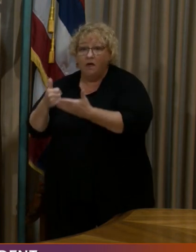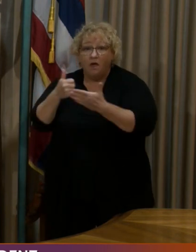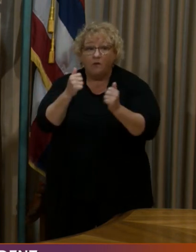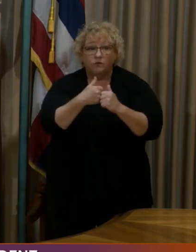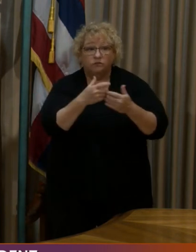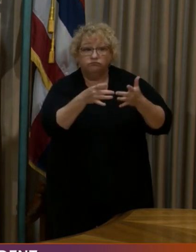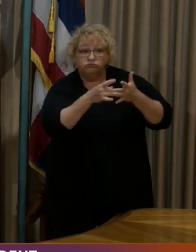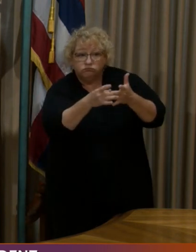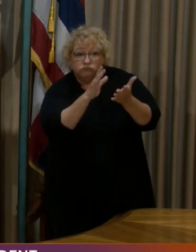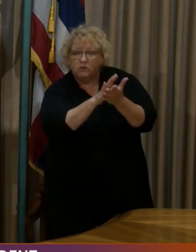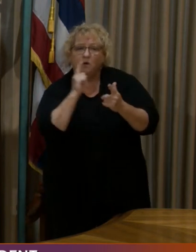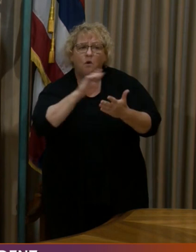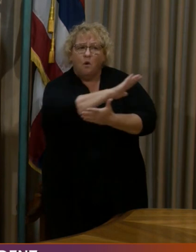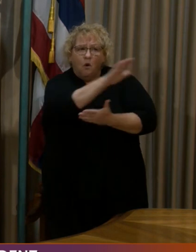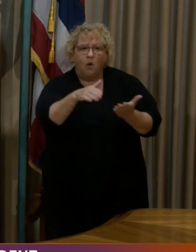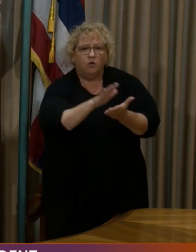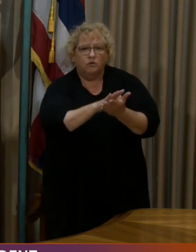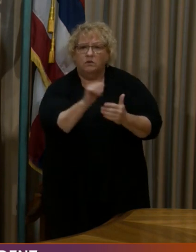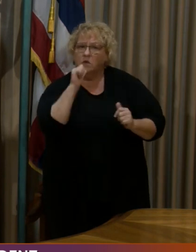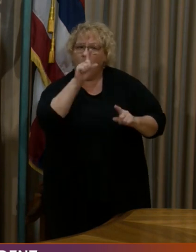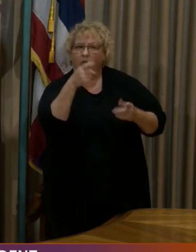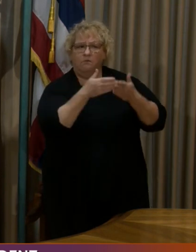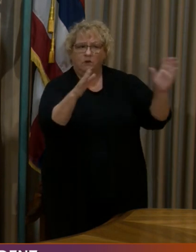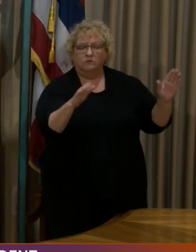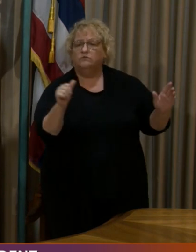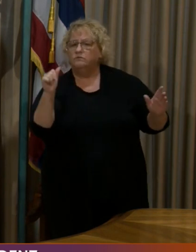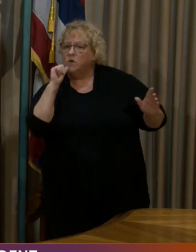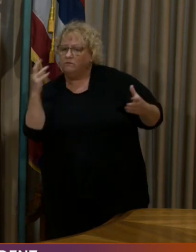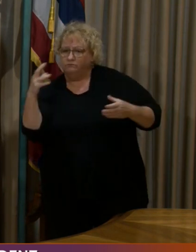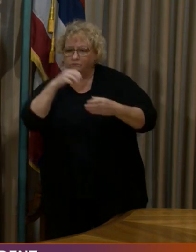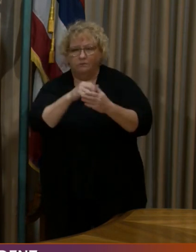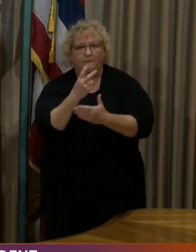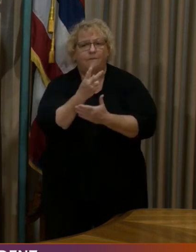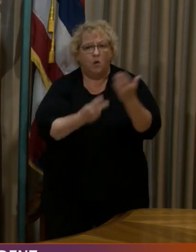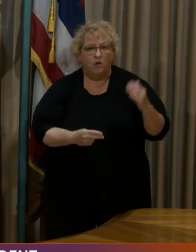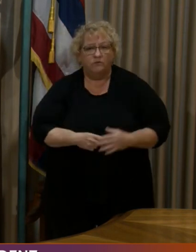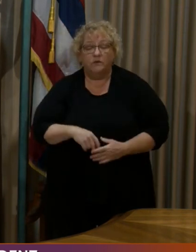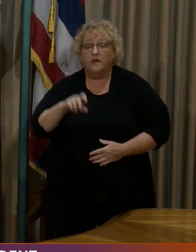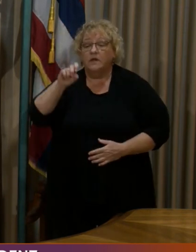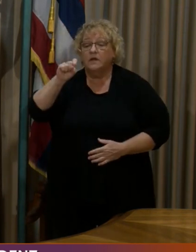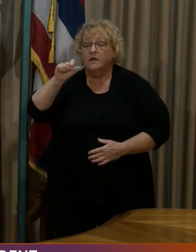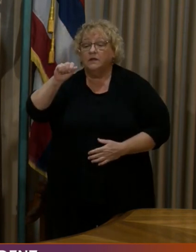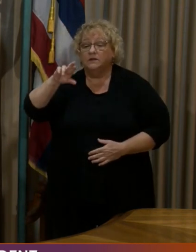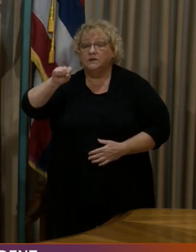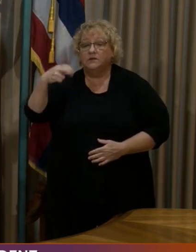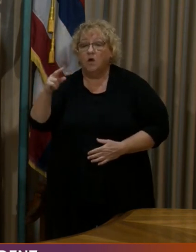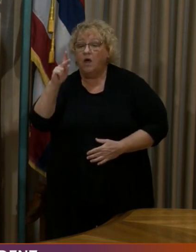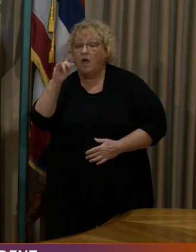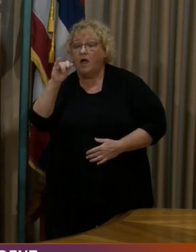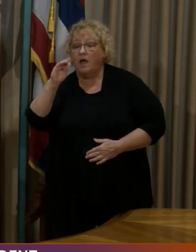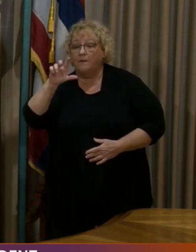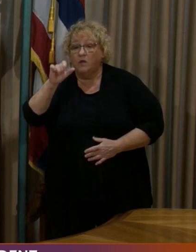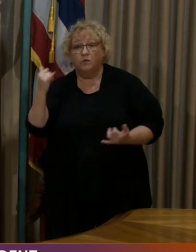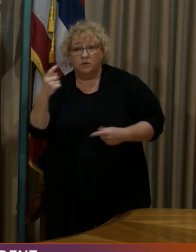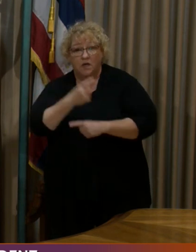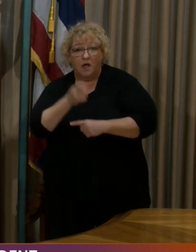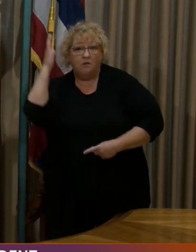SCHOOL LEADERS CAN USE TO ADDRESS REOPENING SAFELY THE GUIDANCE AND METRICS ARE FOR ALL SCHOOLS. NOT JUST PUBLIC SCHOOLS.